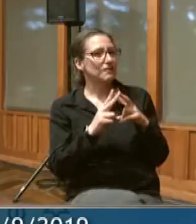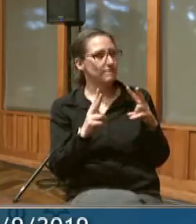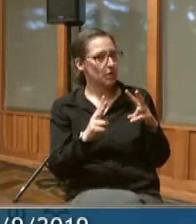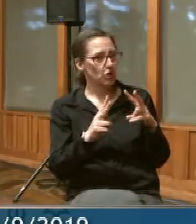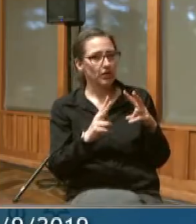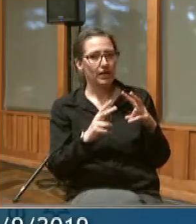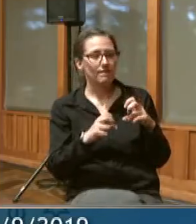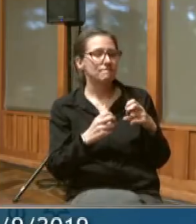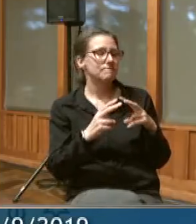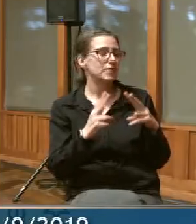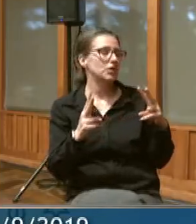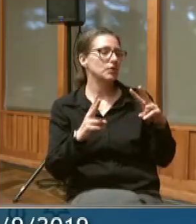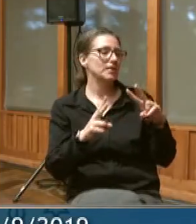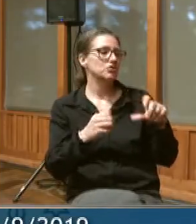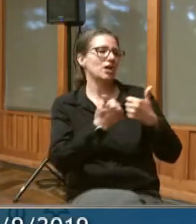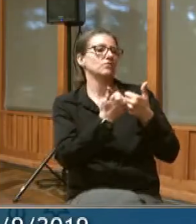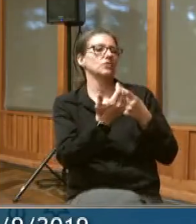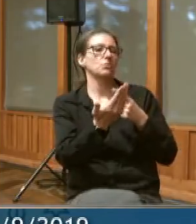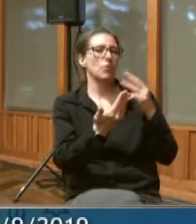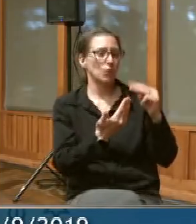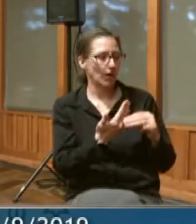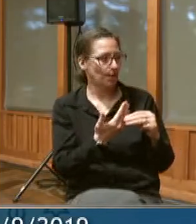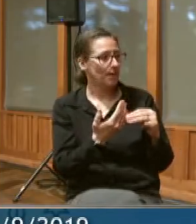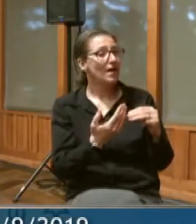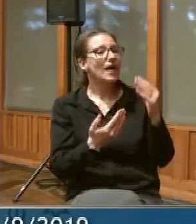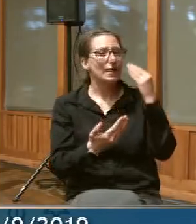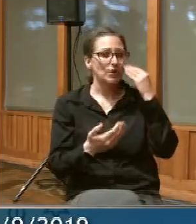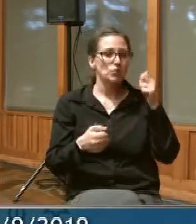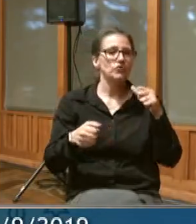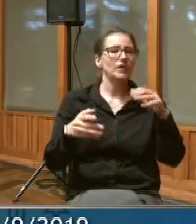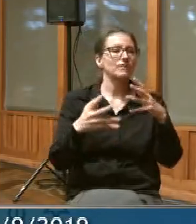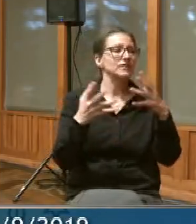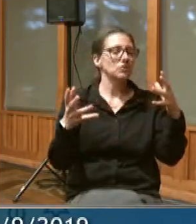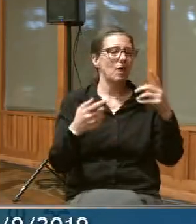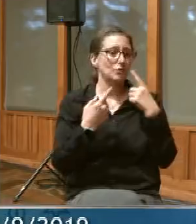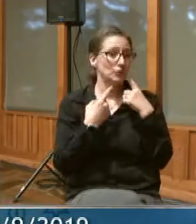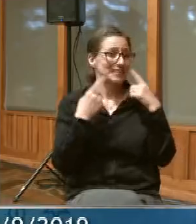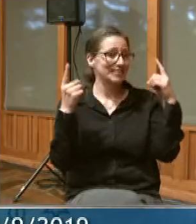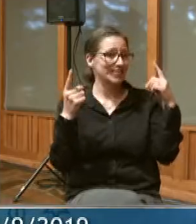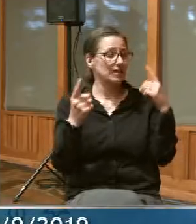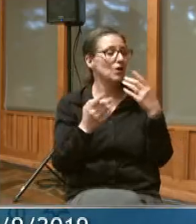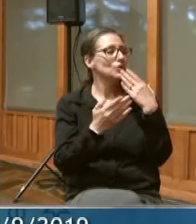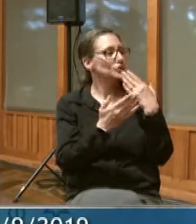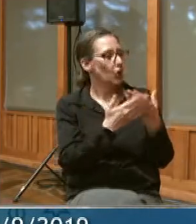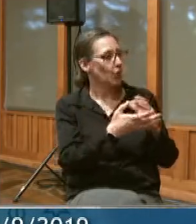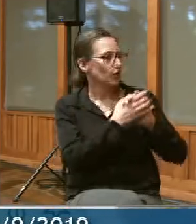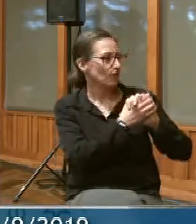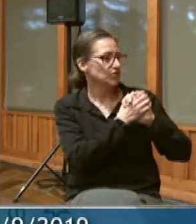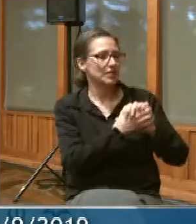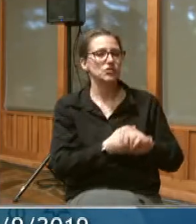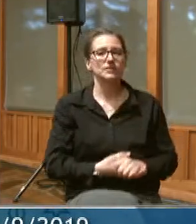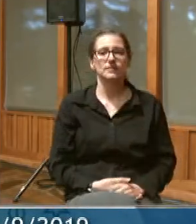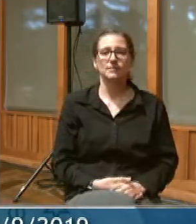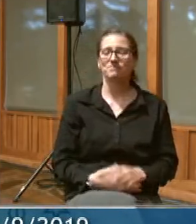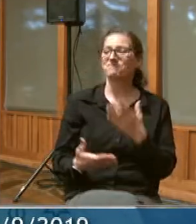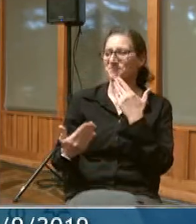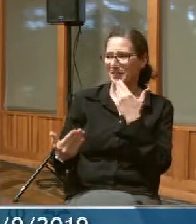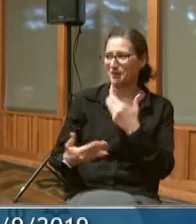THAT PROGRAM. >>Wheeler: THIS IS A VERY, VERY DIFFICULT PROGRAM AND I KNOW YOU SACRIFICE ADD LOT TO GET THROUGH IT, SO CONGRATULATIONS TO YOU.